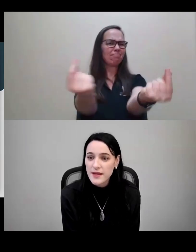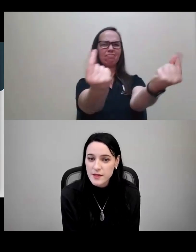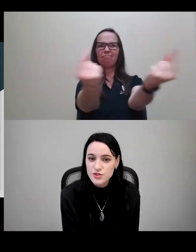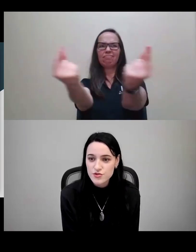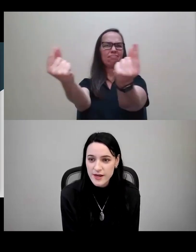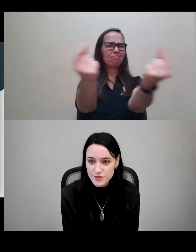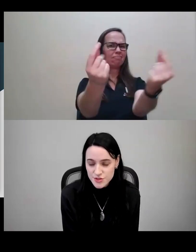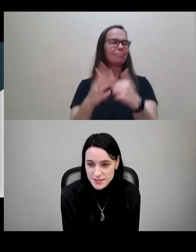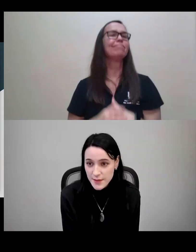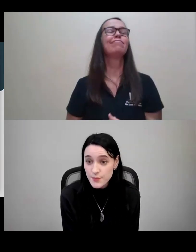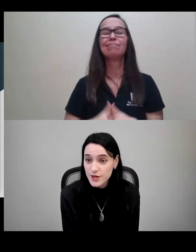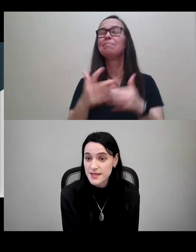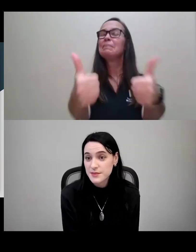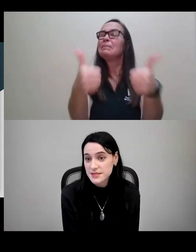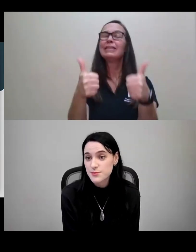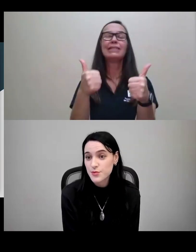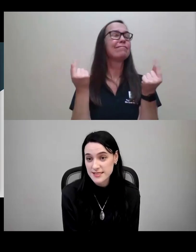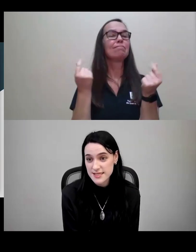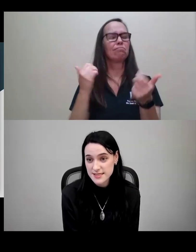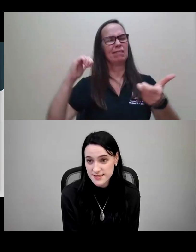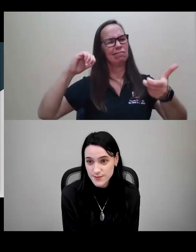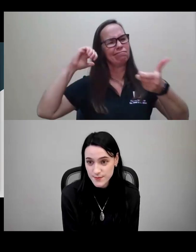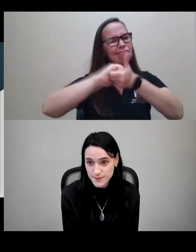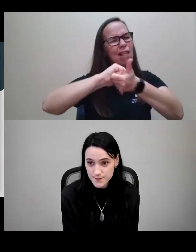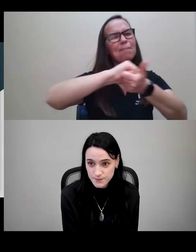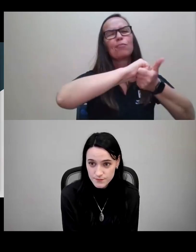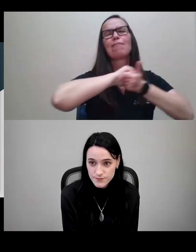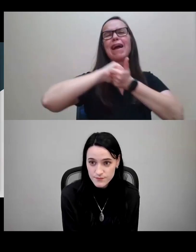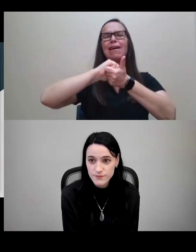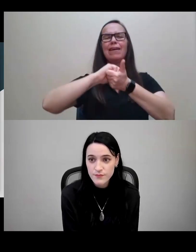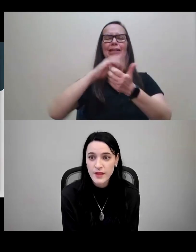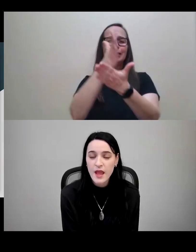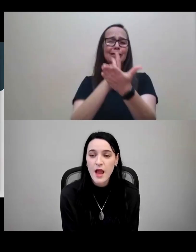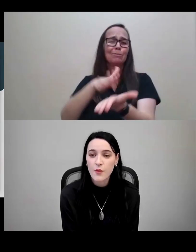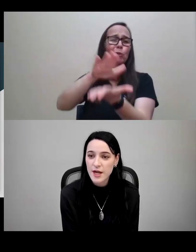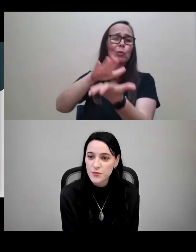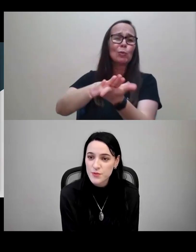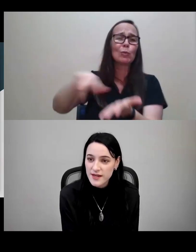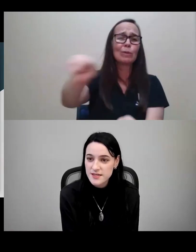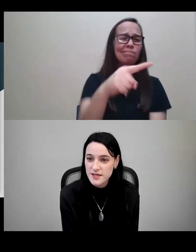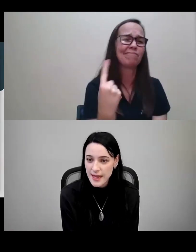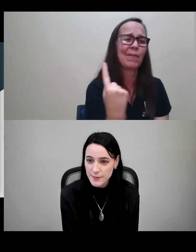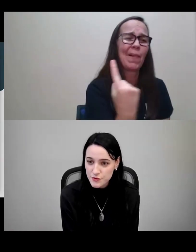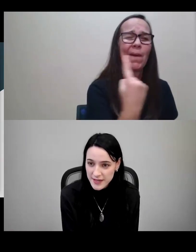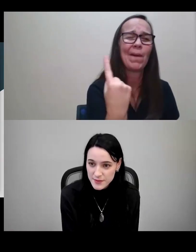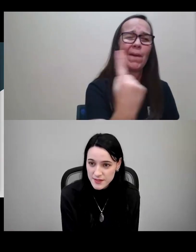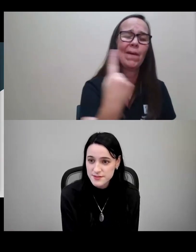more bilingual strategies and putting them into practice. I want to help you guys collaborate